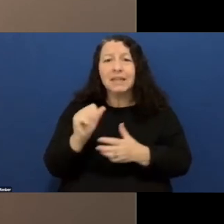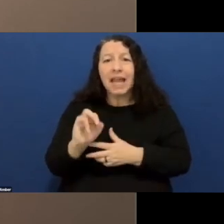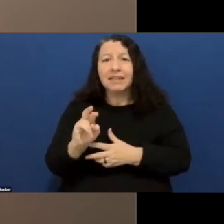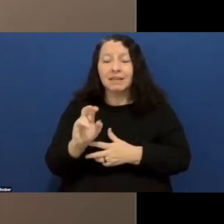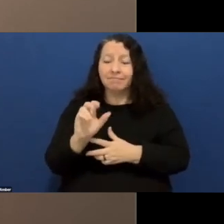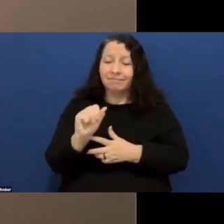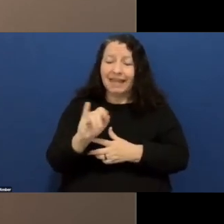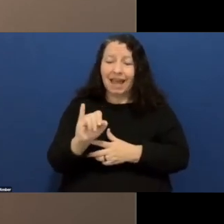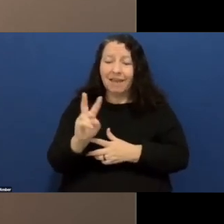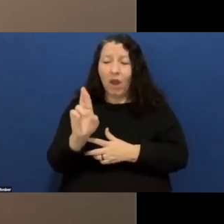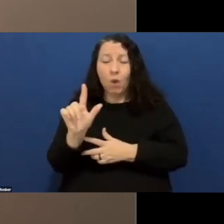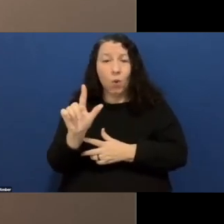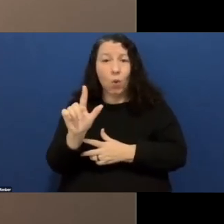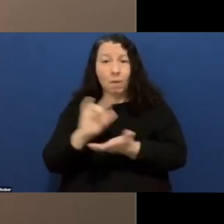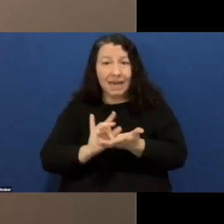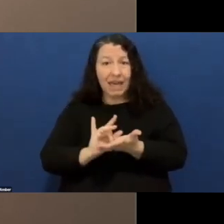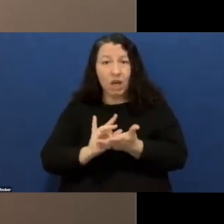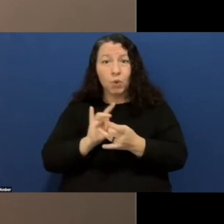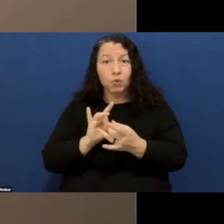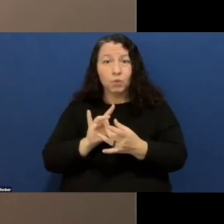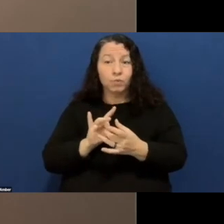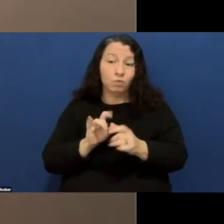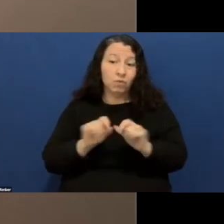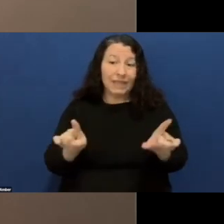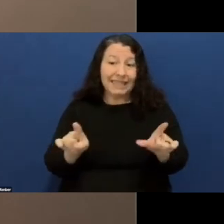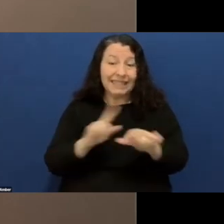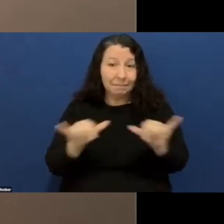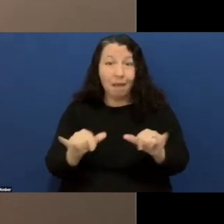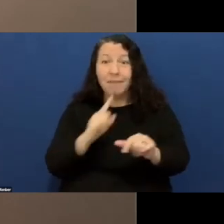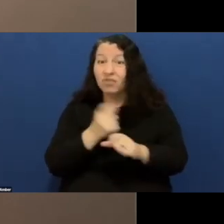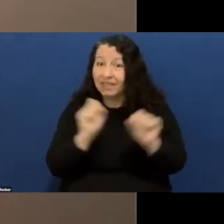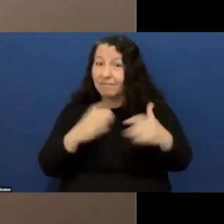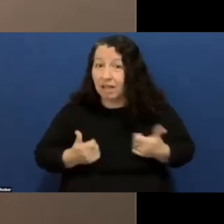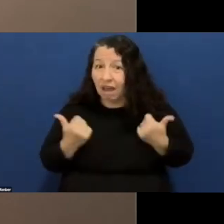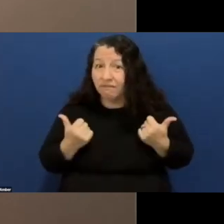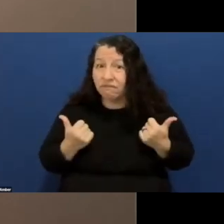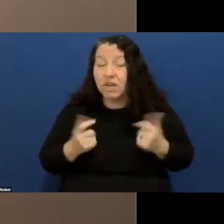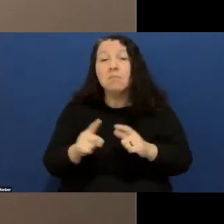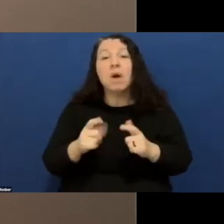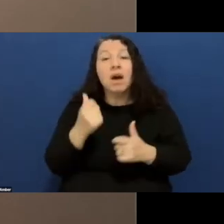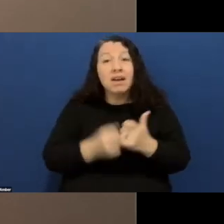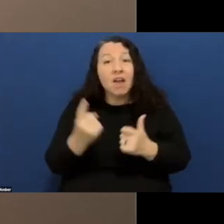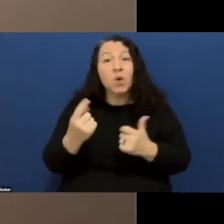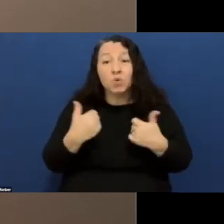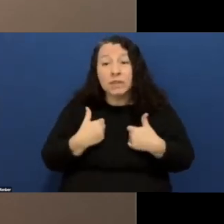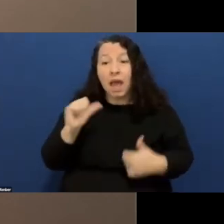of antiviral medication was released at the same time, and it saved my life. Everyone